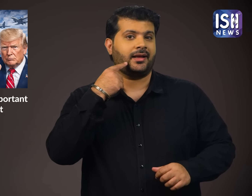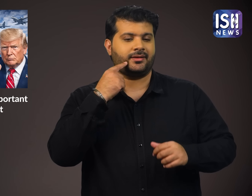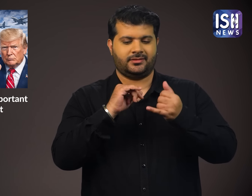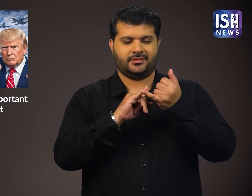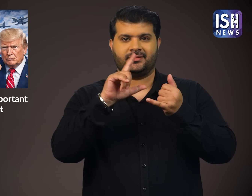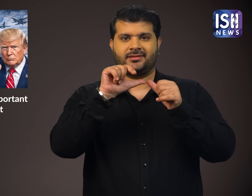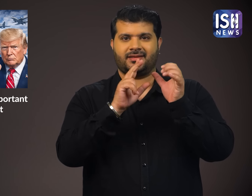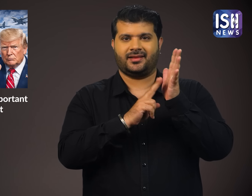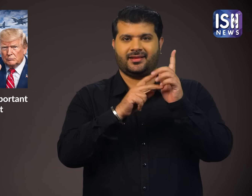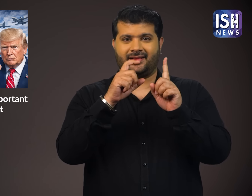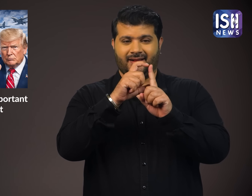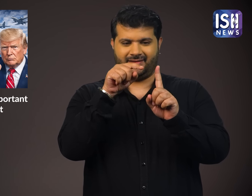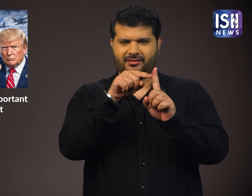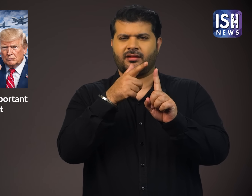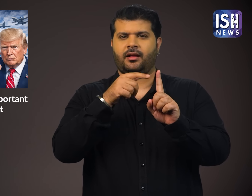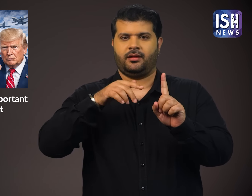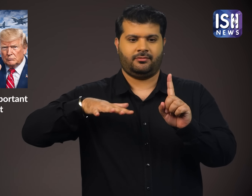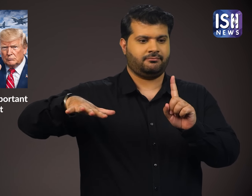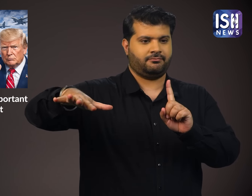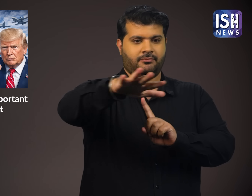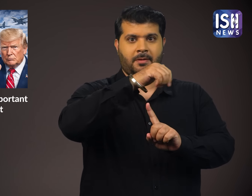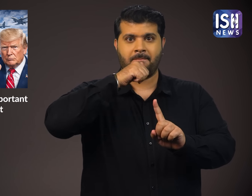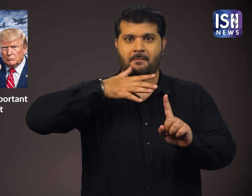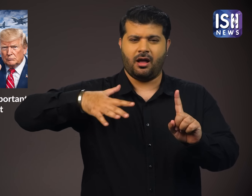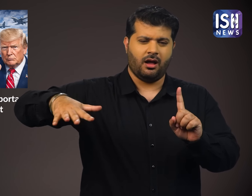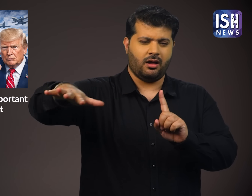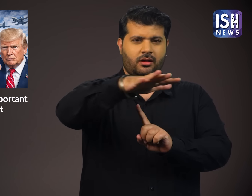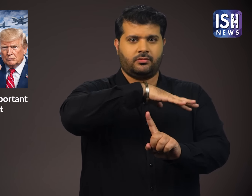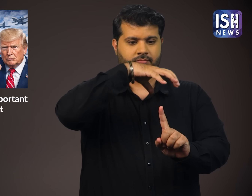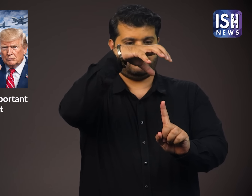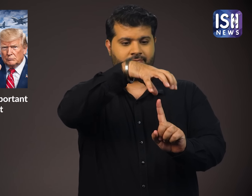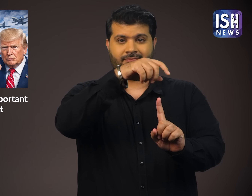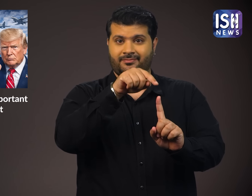An island is land surrounded by water.